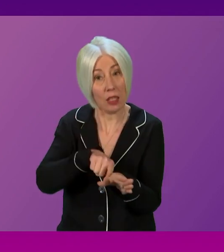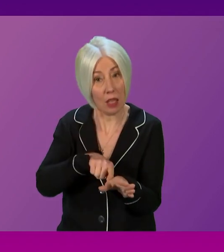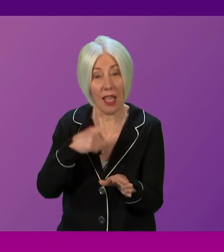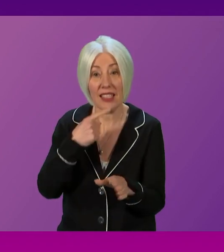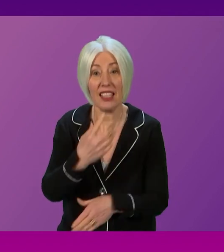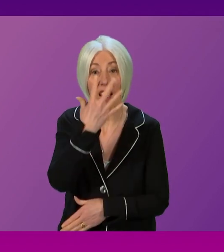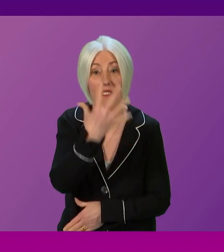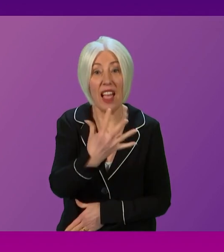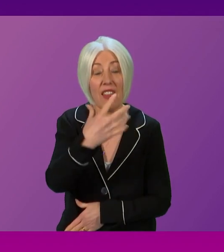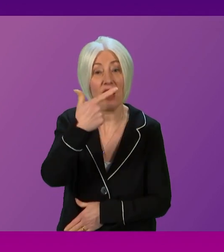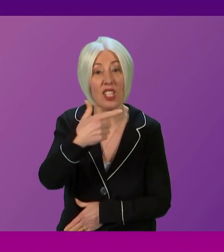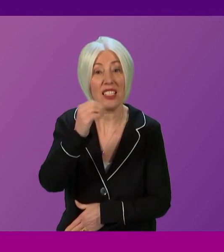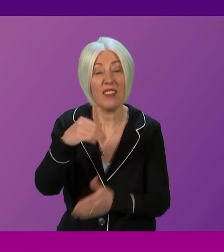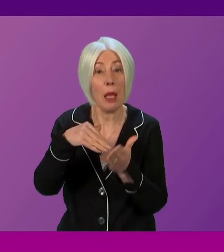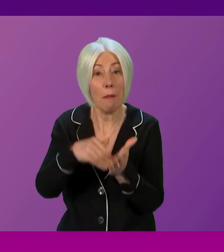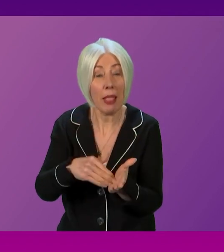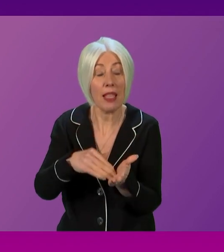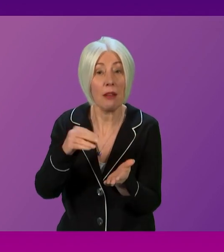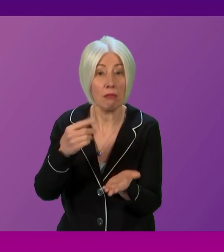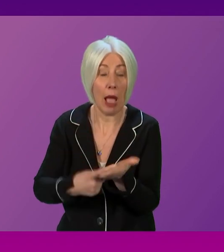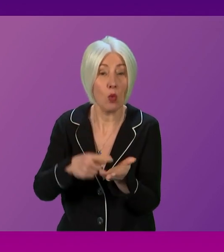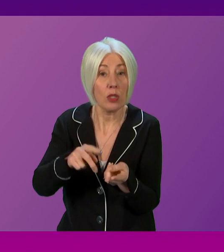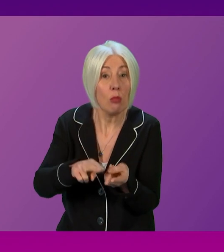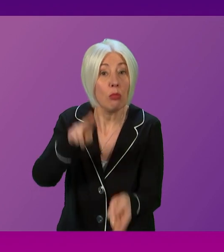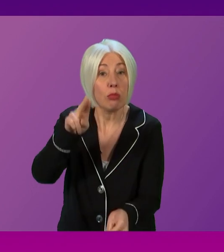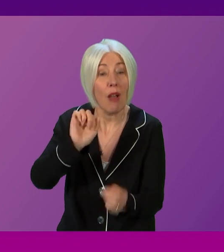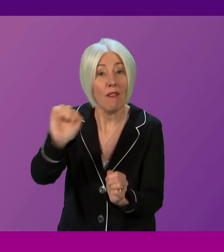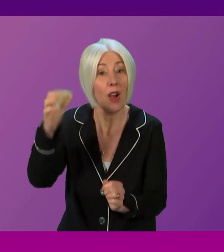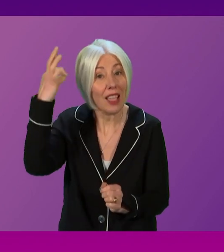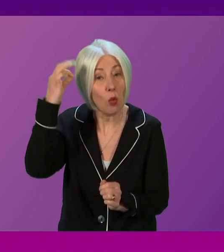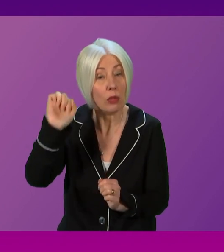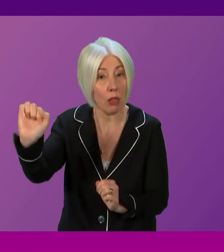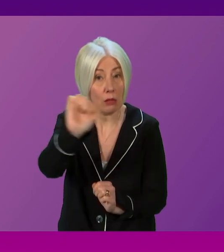£570 million increase in the local government settlement. Of course,